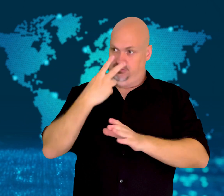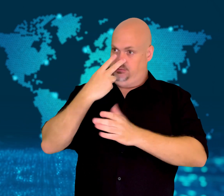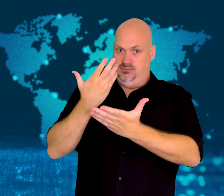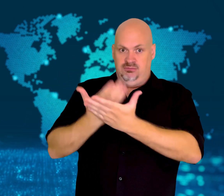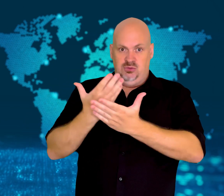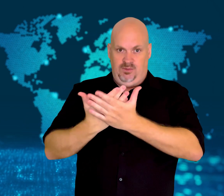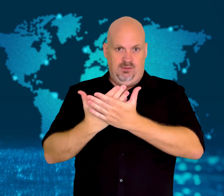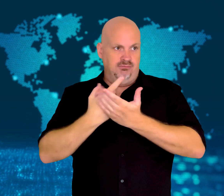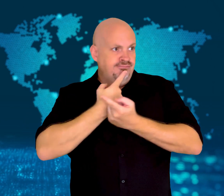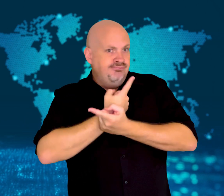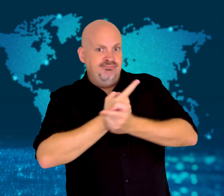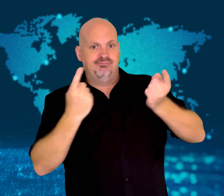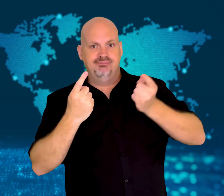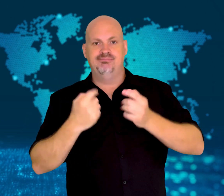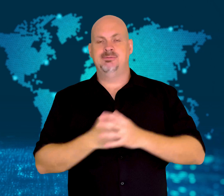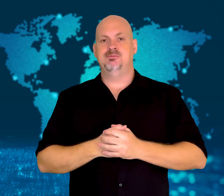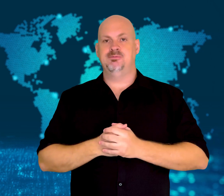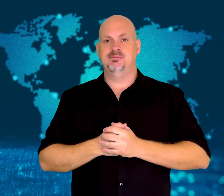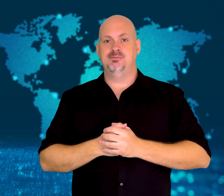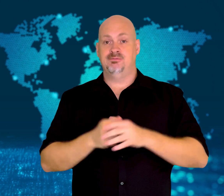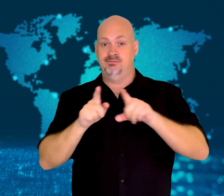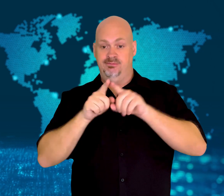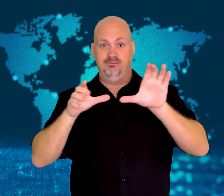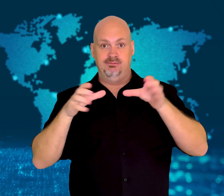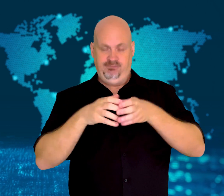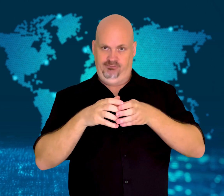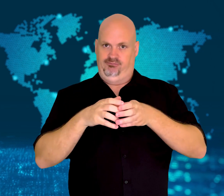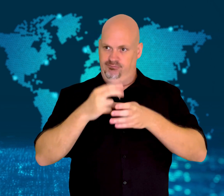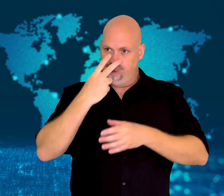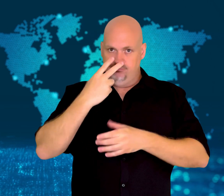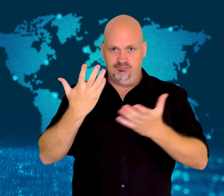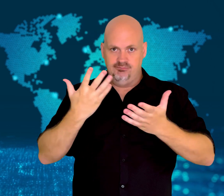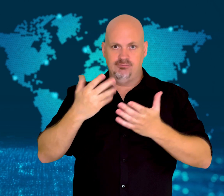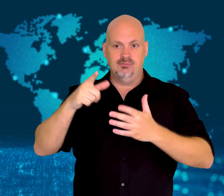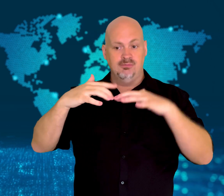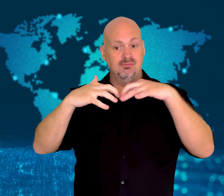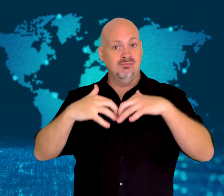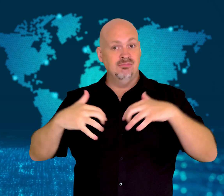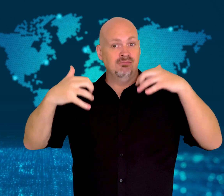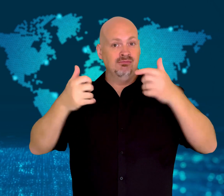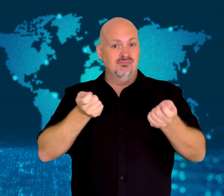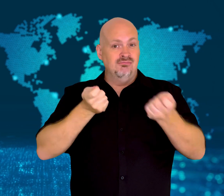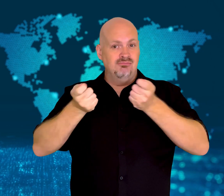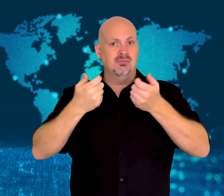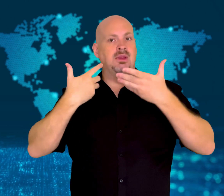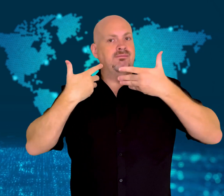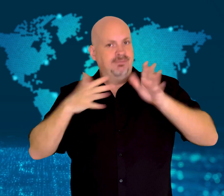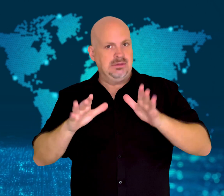to find heavy mining machinery on the ancestral land.